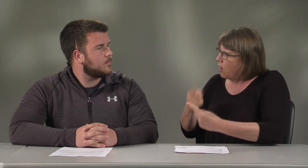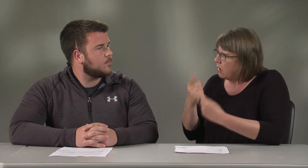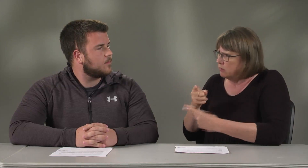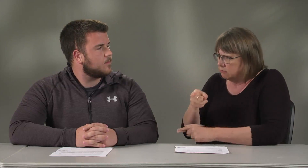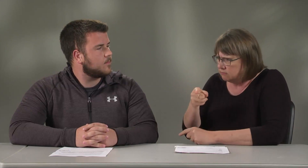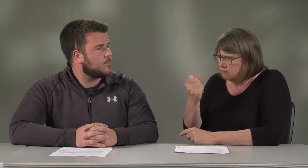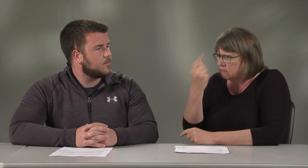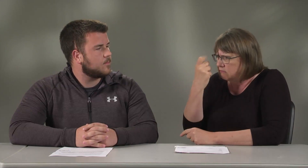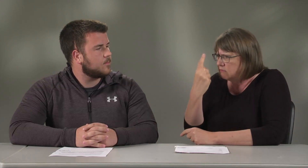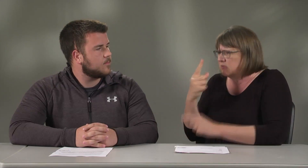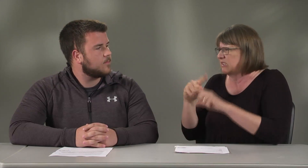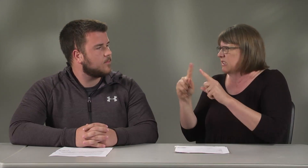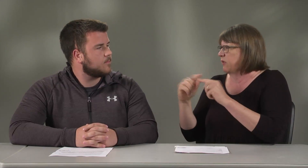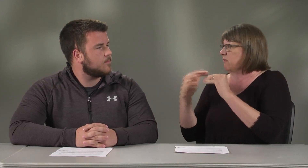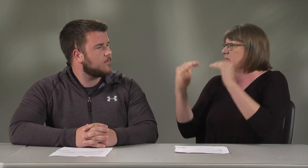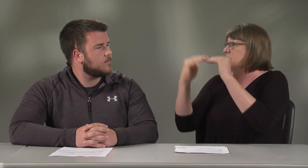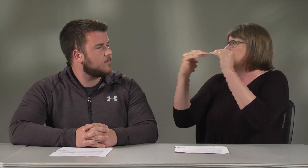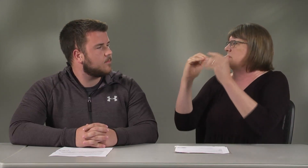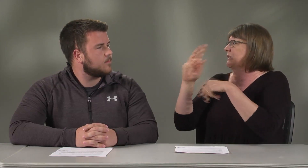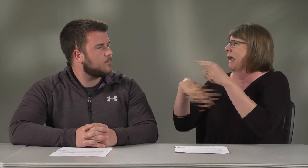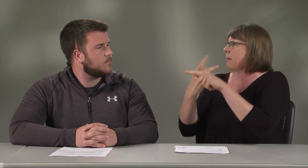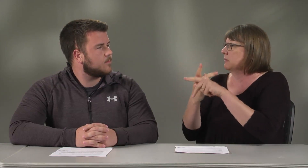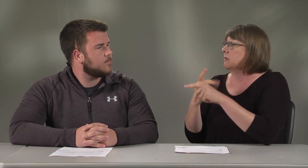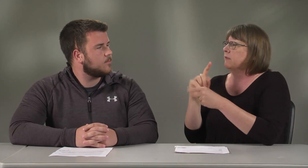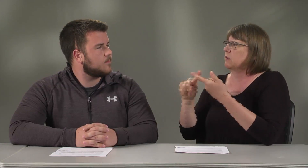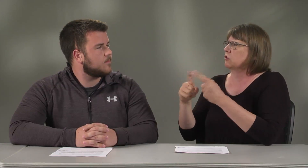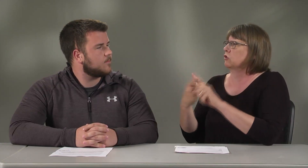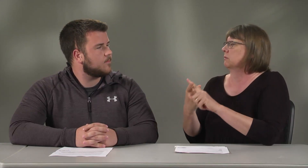and who may be struggling to understand different levels of friendship?